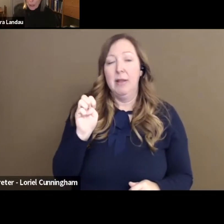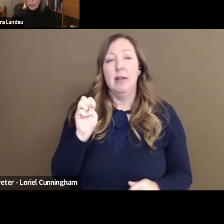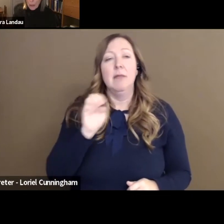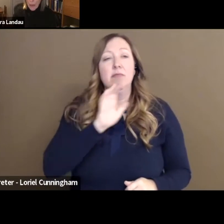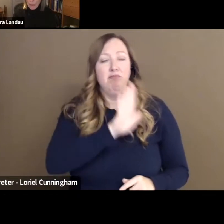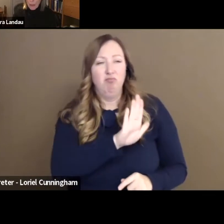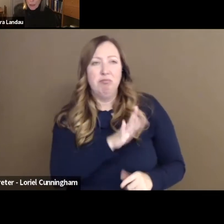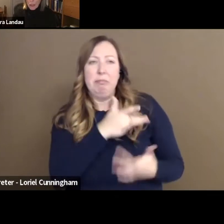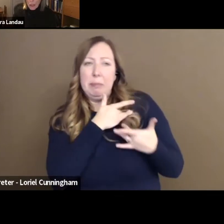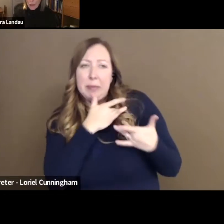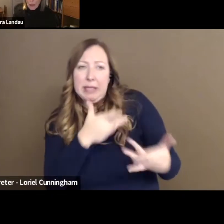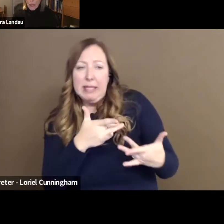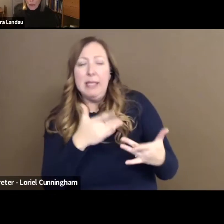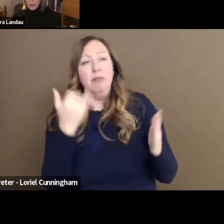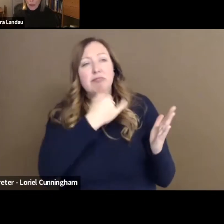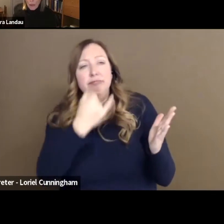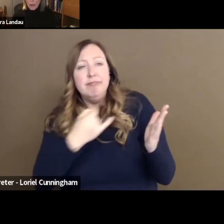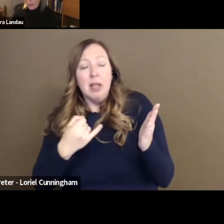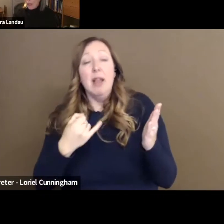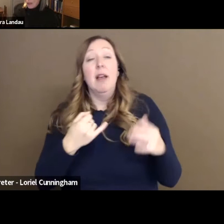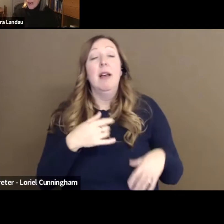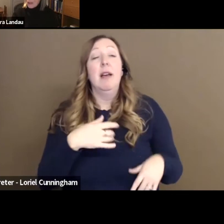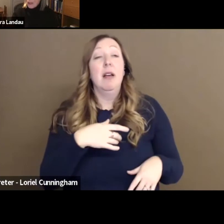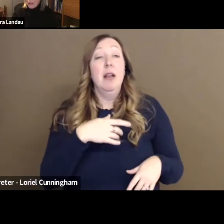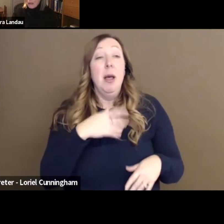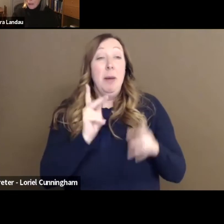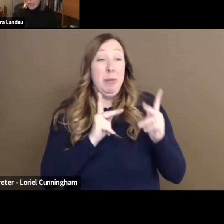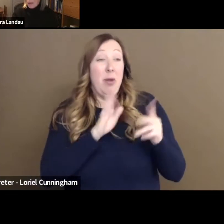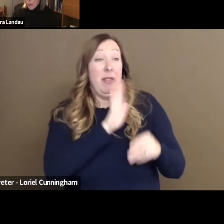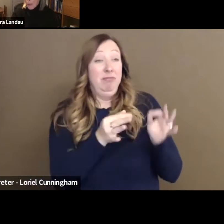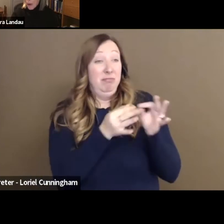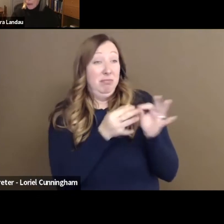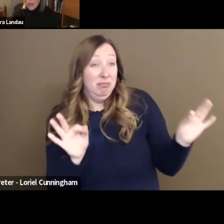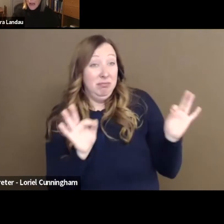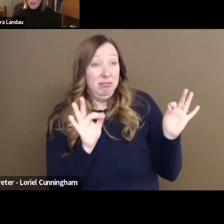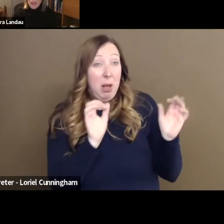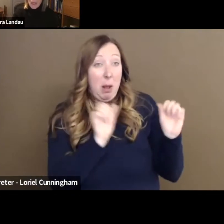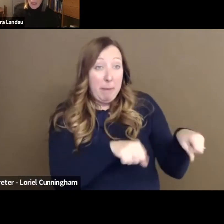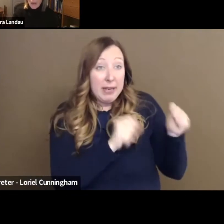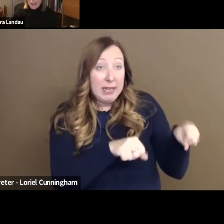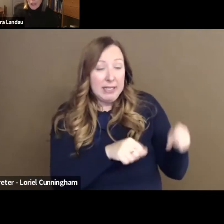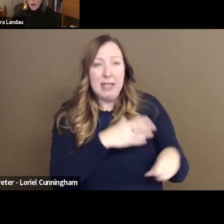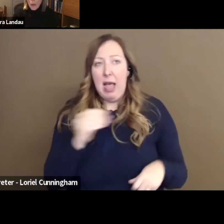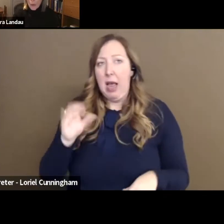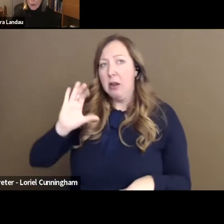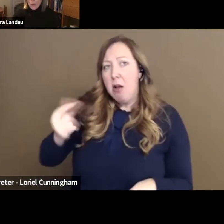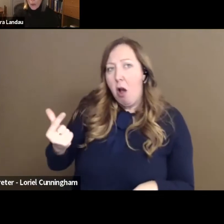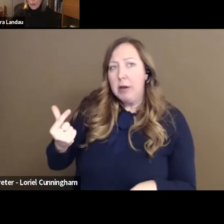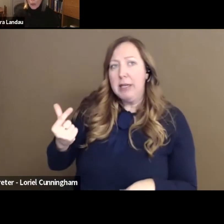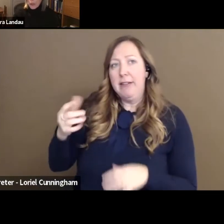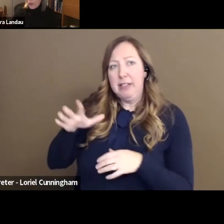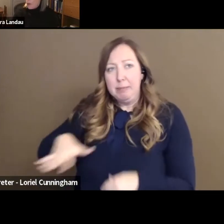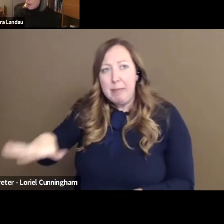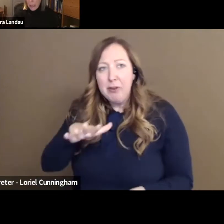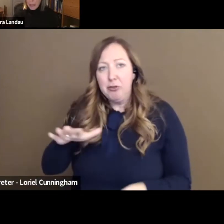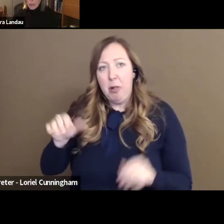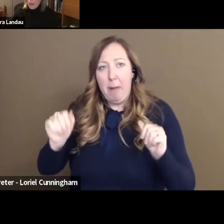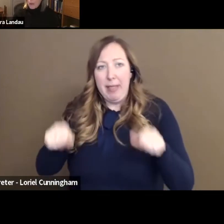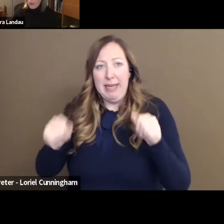and the graphic just shows that if i these these are actually data from our lab if i show a person with william